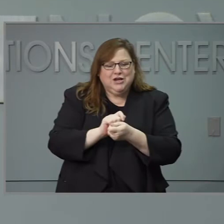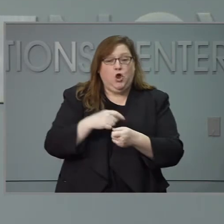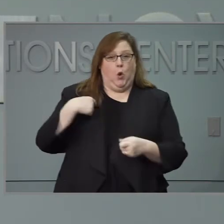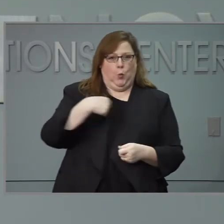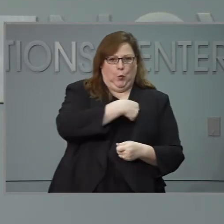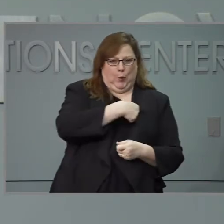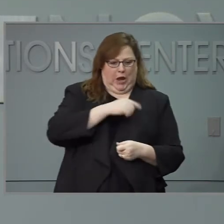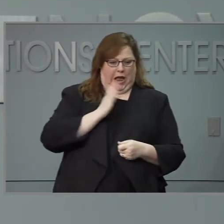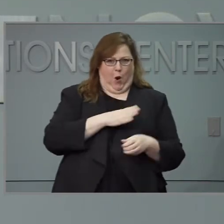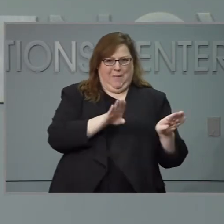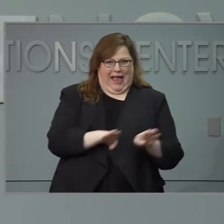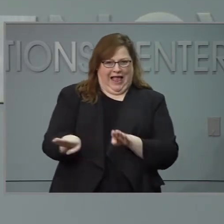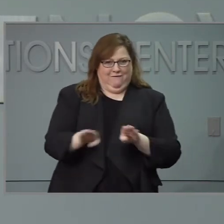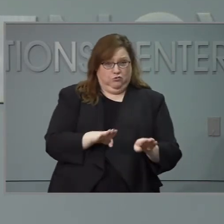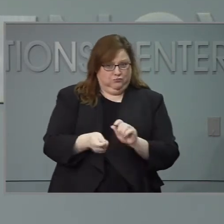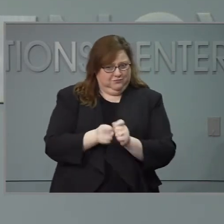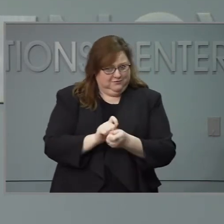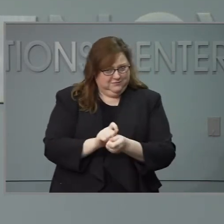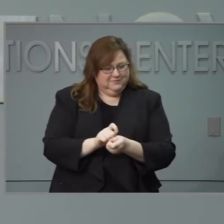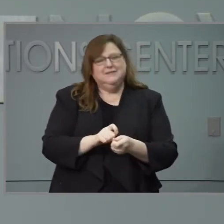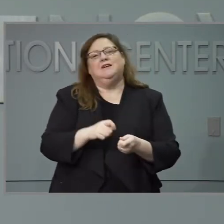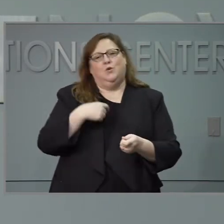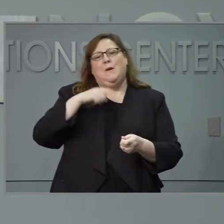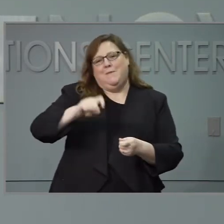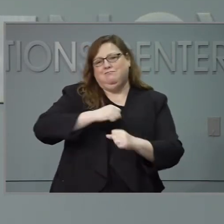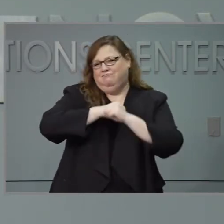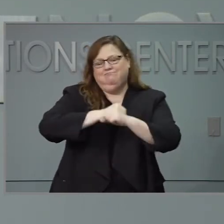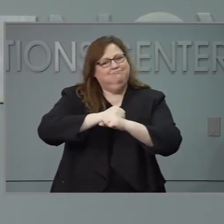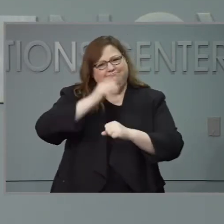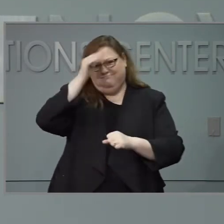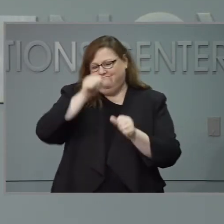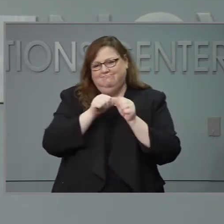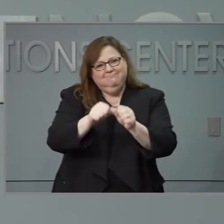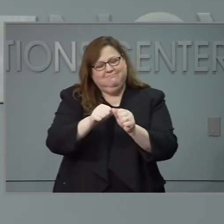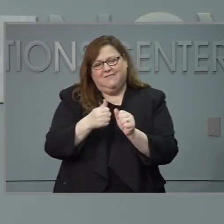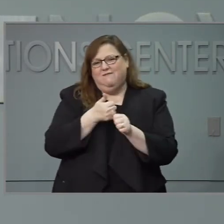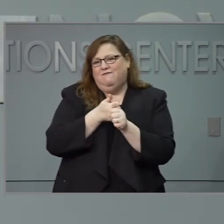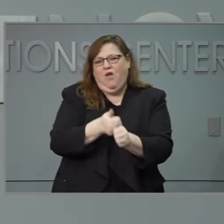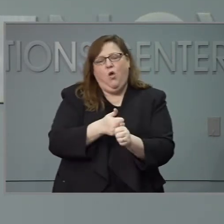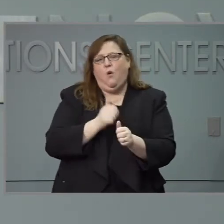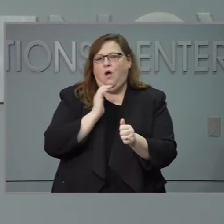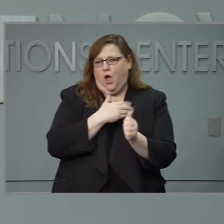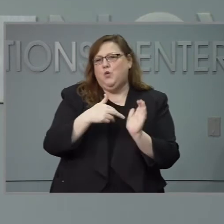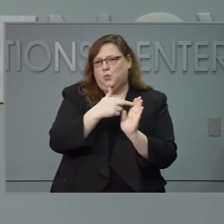PREOCUPEN POR EL SEGURO DE SALUD, TIENE TRABAJO Y SEGURO, ES LO MÁS IMPORTANTE QUE SE PUEDE HACER. NOSOTROS ESTAMOS